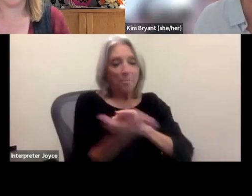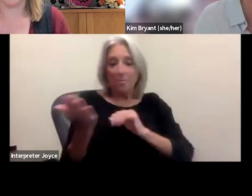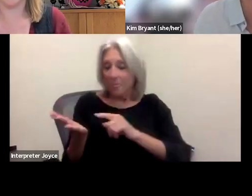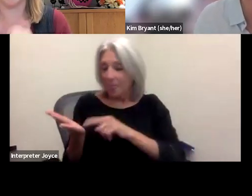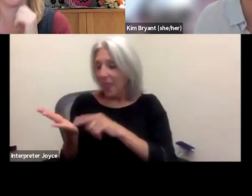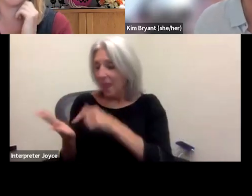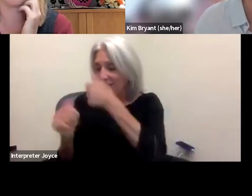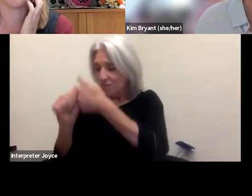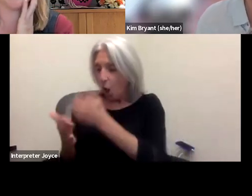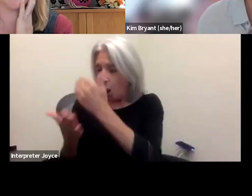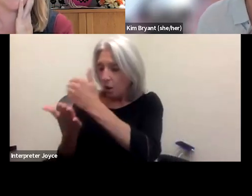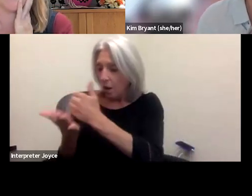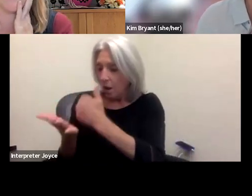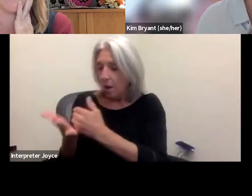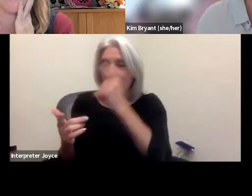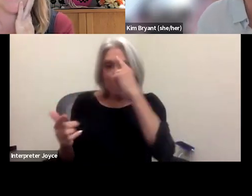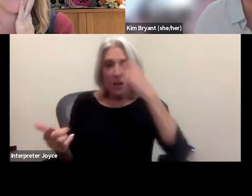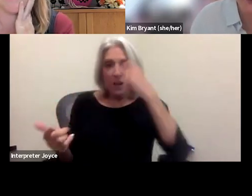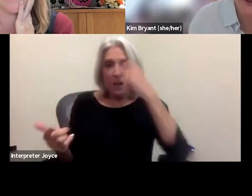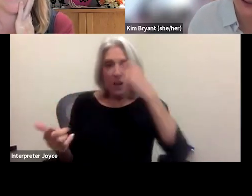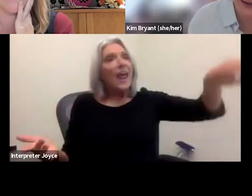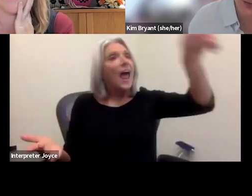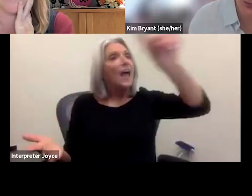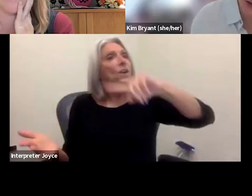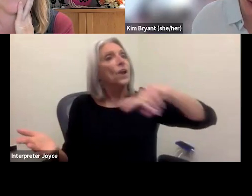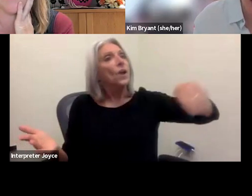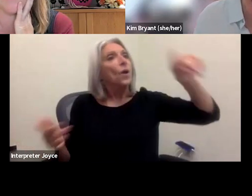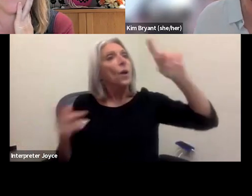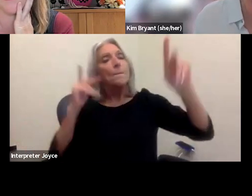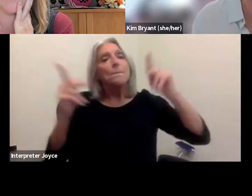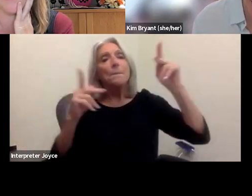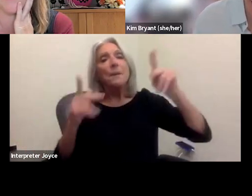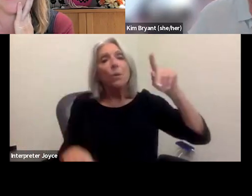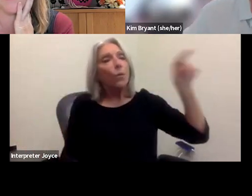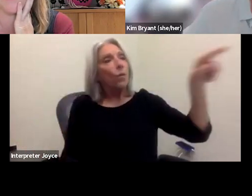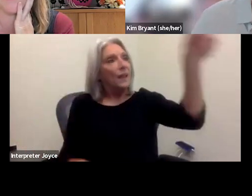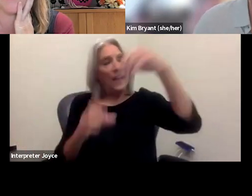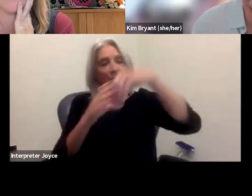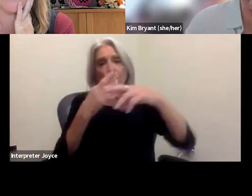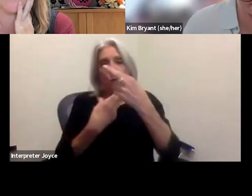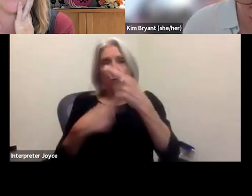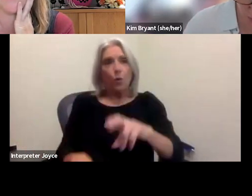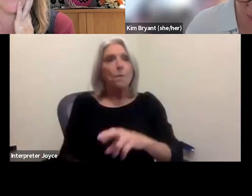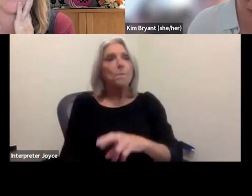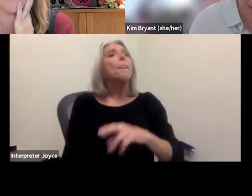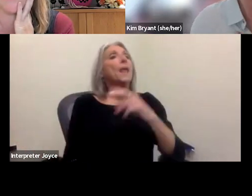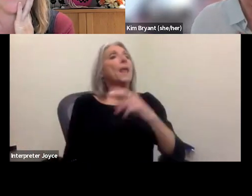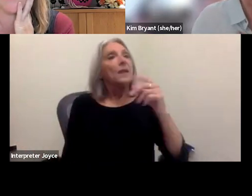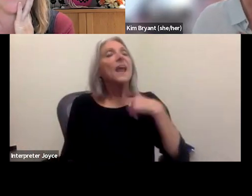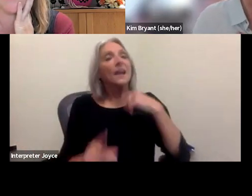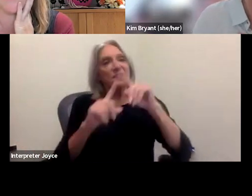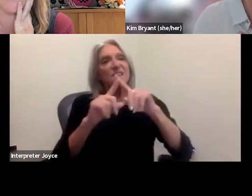ringers in the room-- so people acting as bridges between the non-disabled and the disabled groups-- I'm one of them.